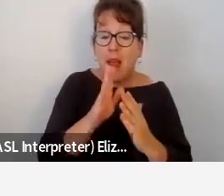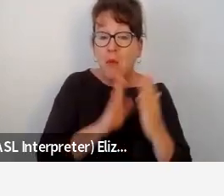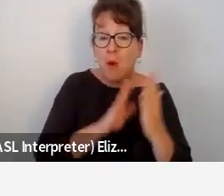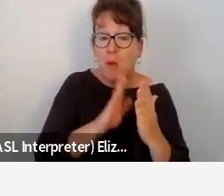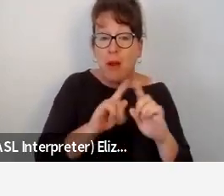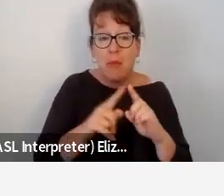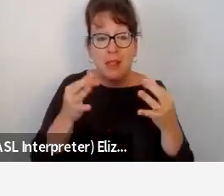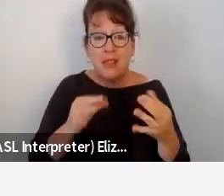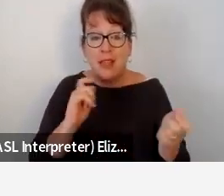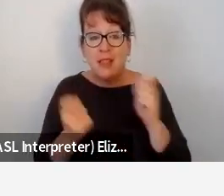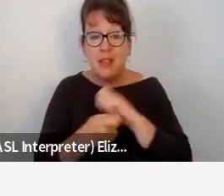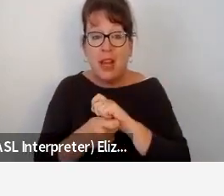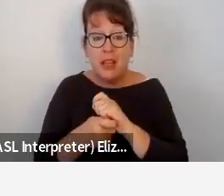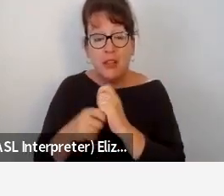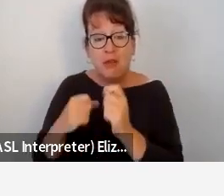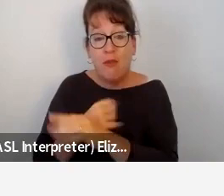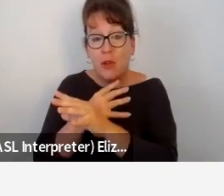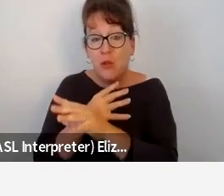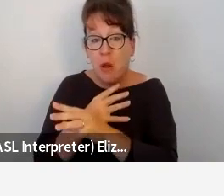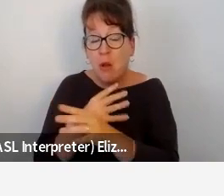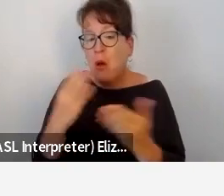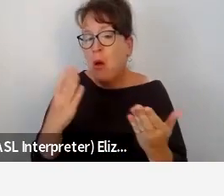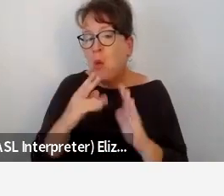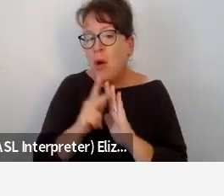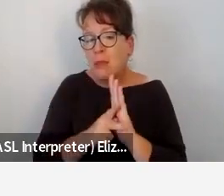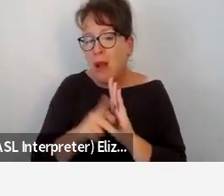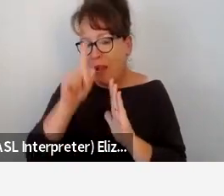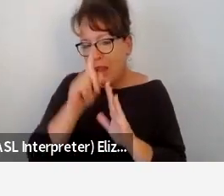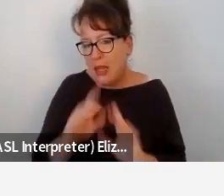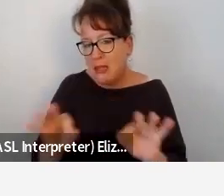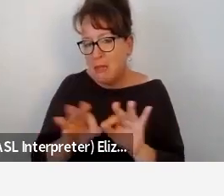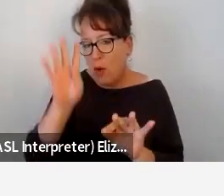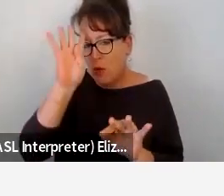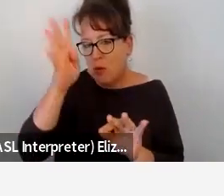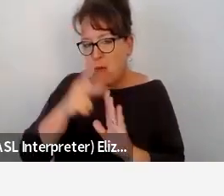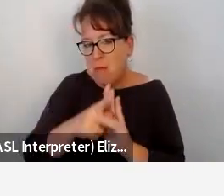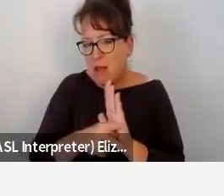for scrappage, which for those of you who are not familiar with the term, it refers to getting